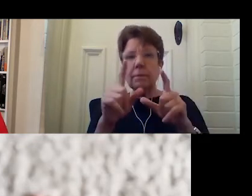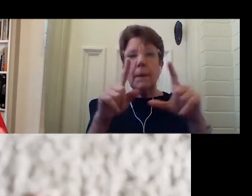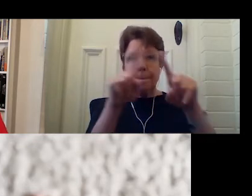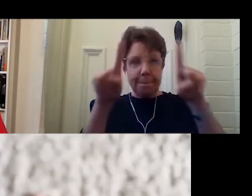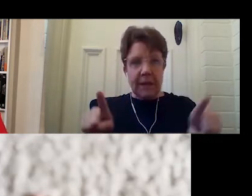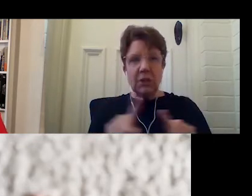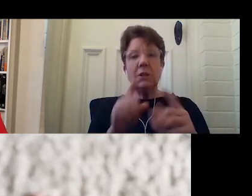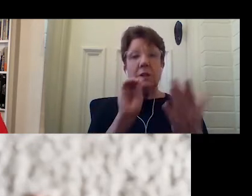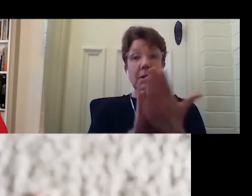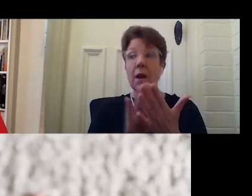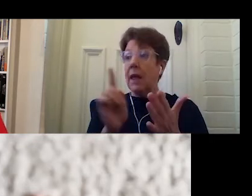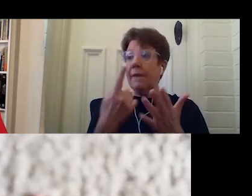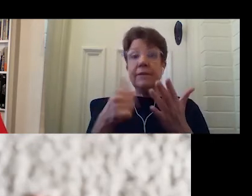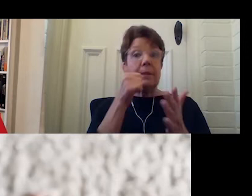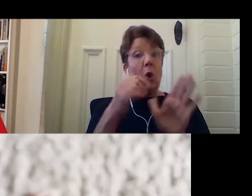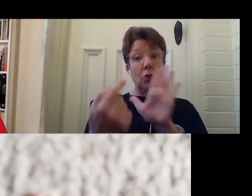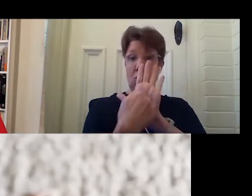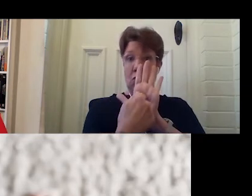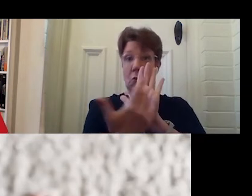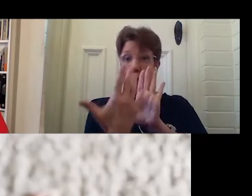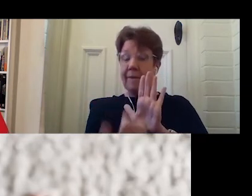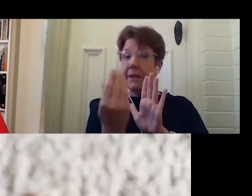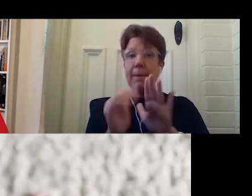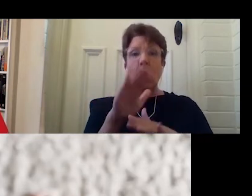of you or the people in your organisation, or the work that